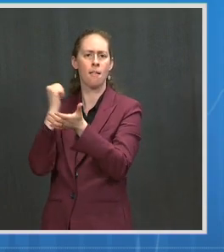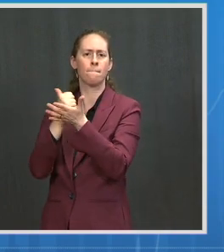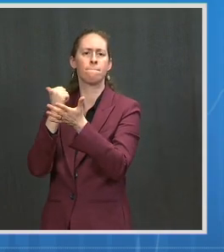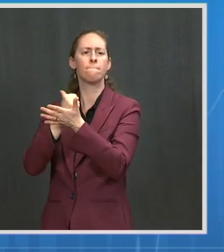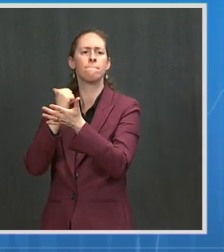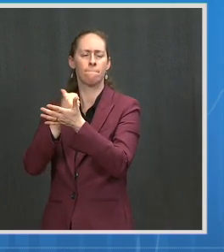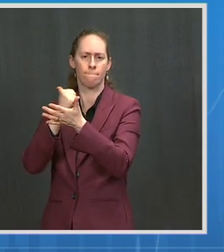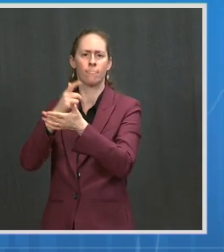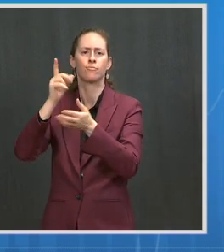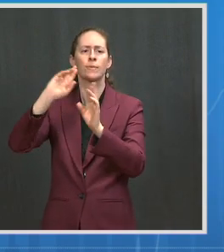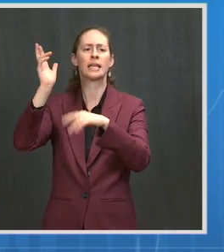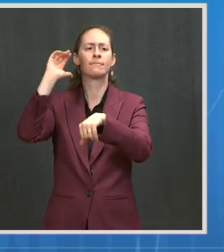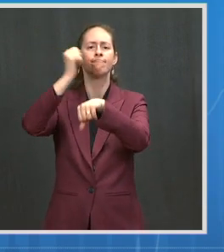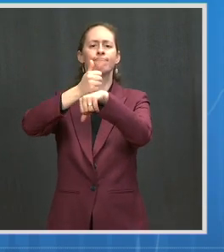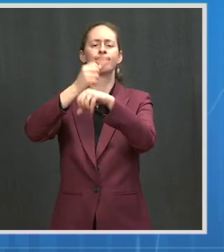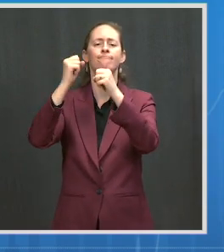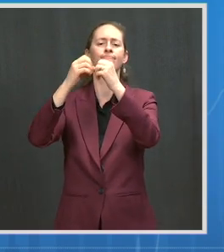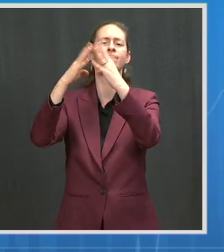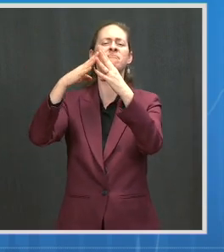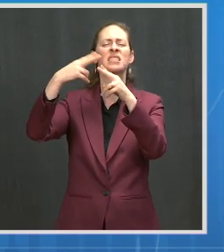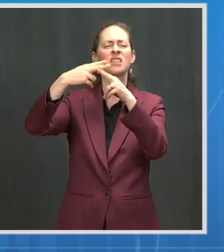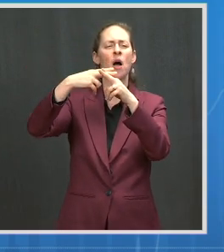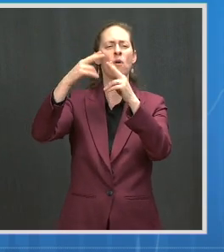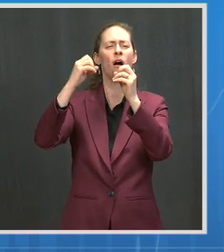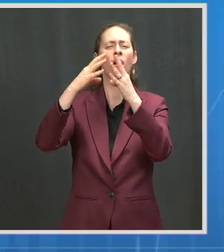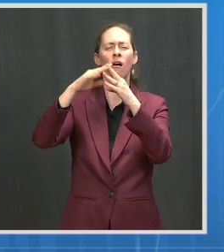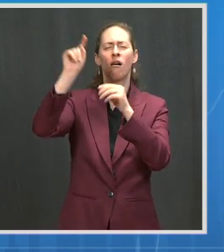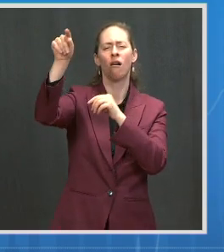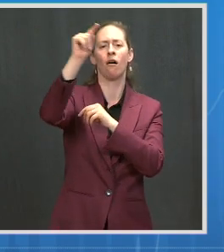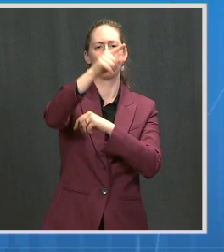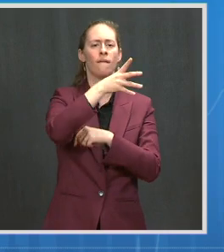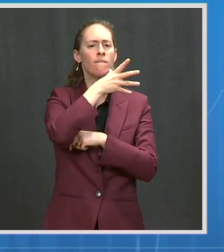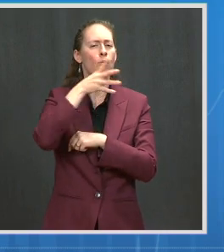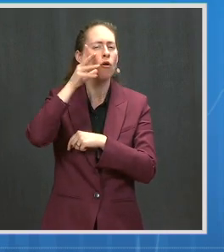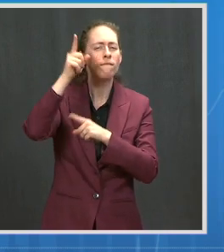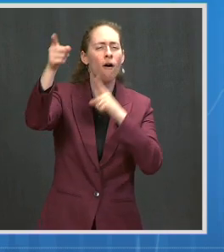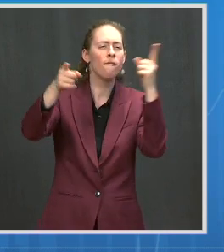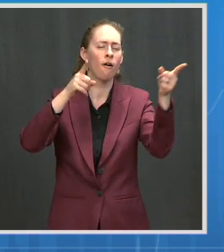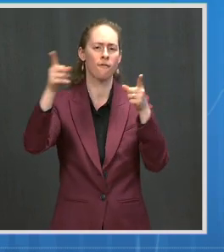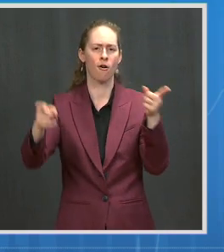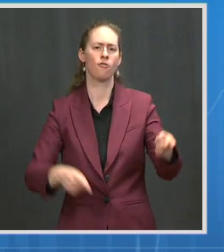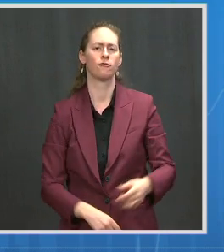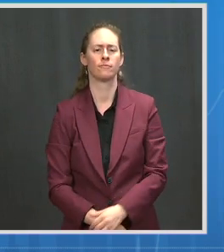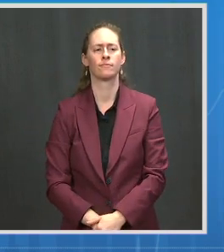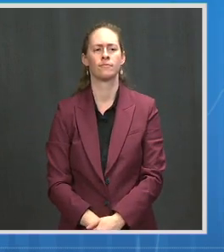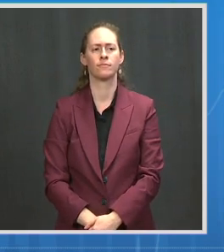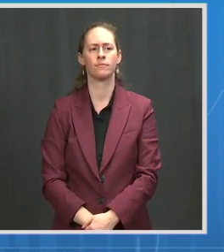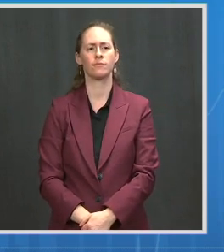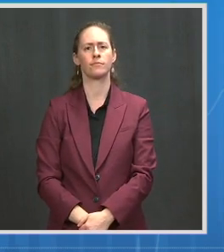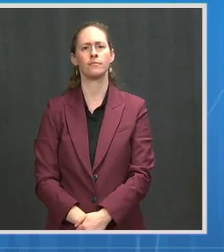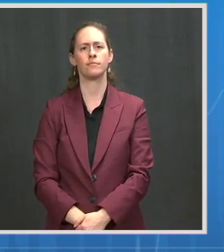investments to support vaccine outreach efforts so that anyone who has questions about getting vaccinated can get the information they need.